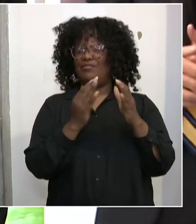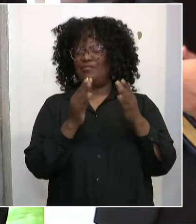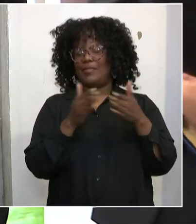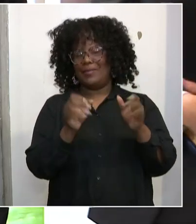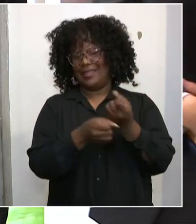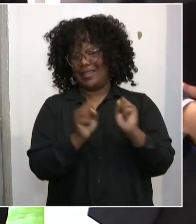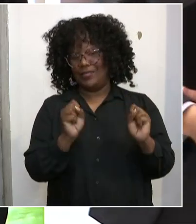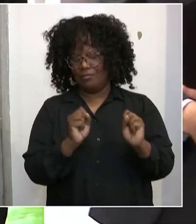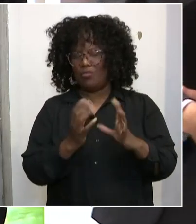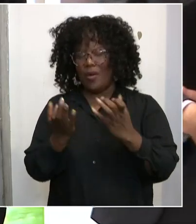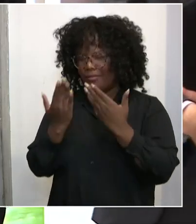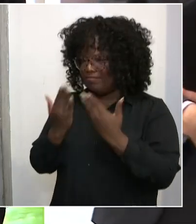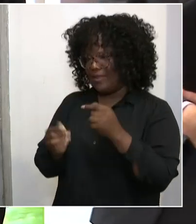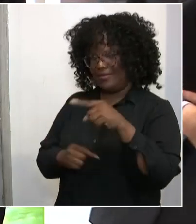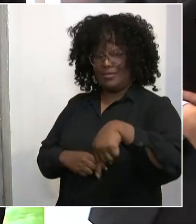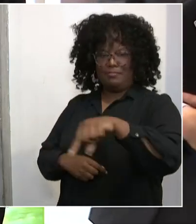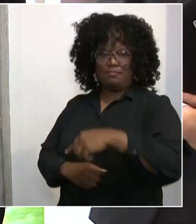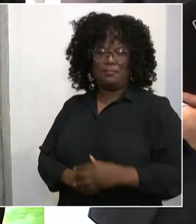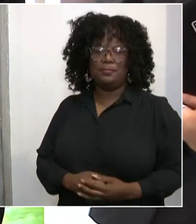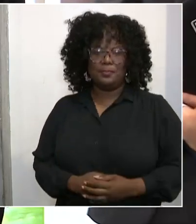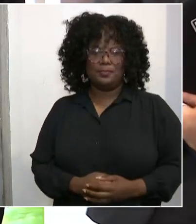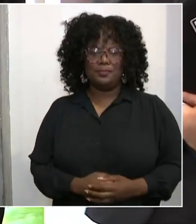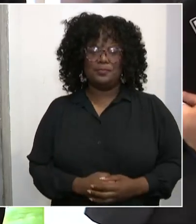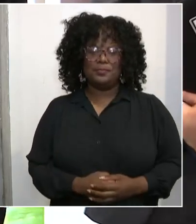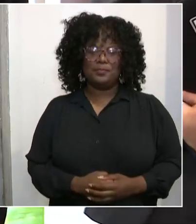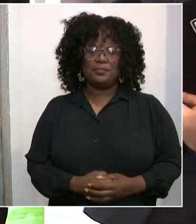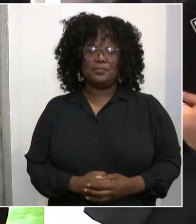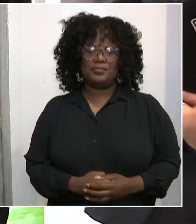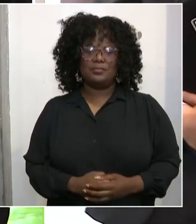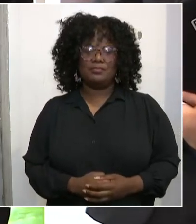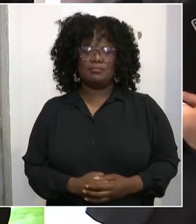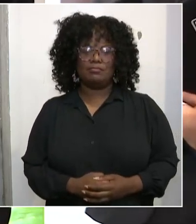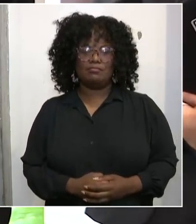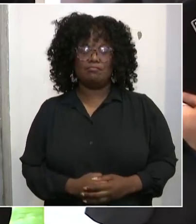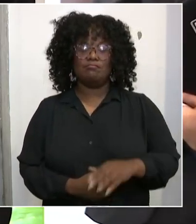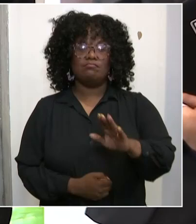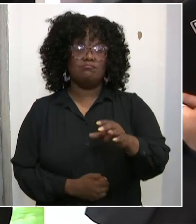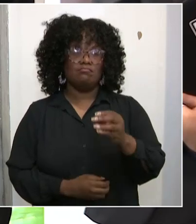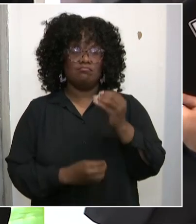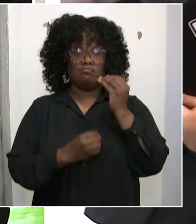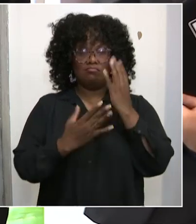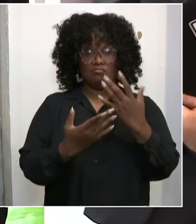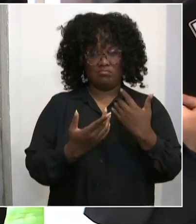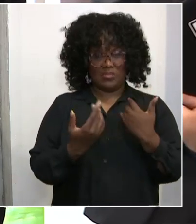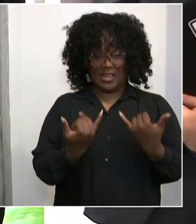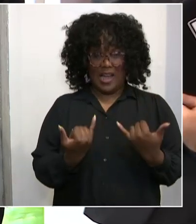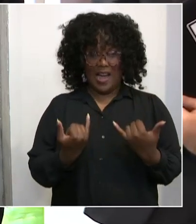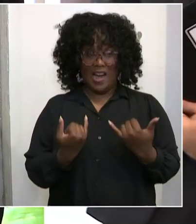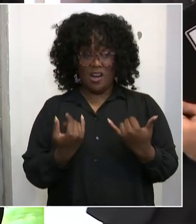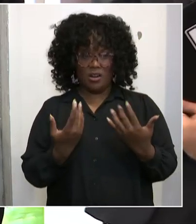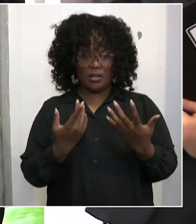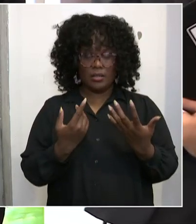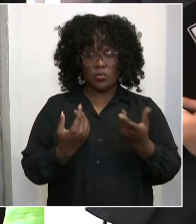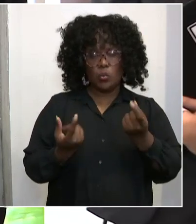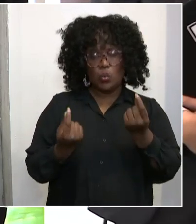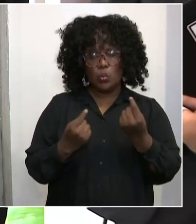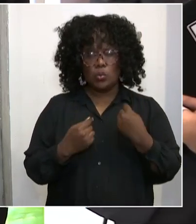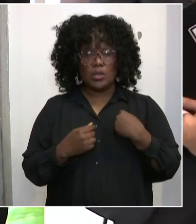In the months leading up to World Pride, aid team has conducted a number of exercises for district agencies and our key partners to test and strengthen our operational plans.